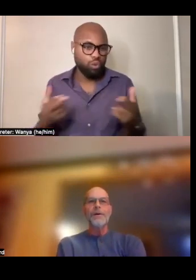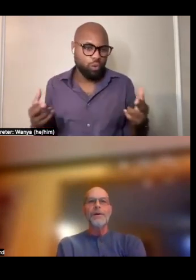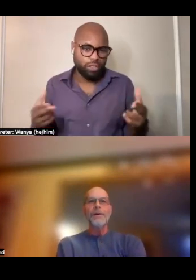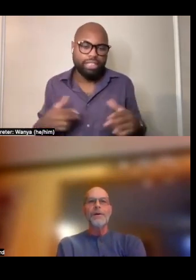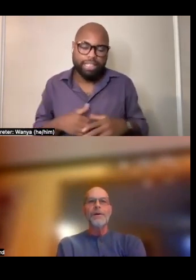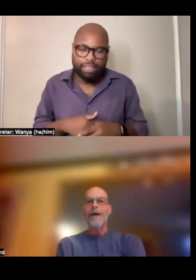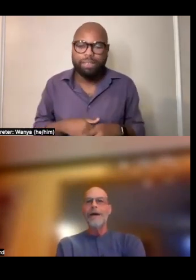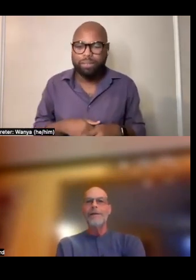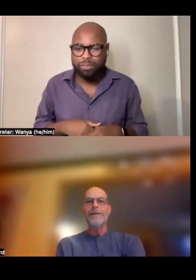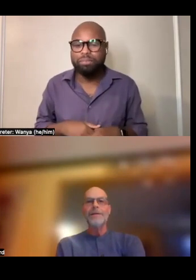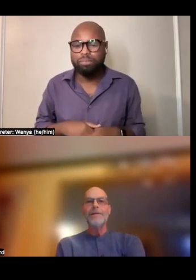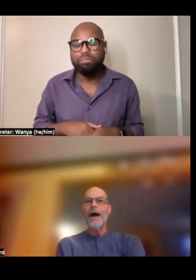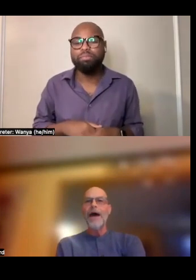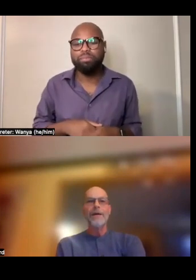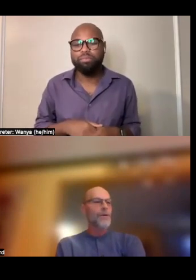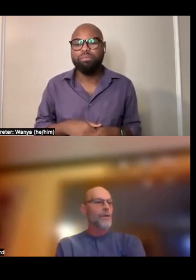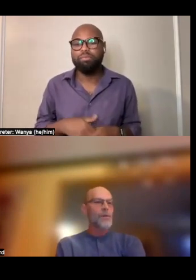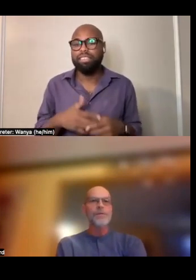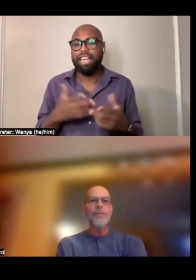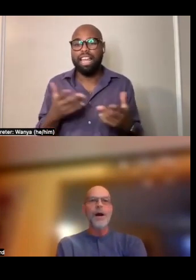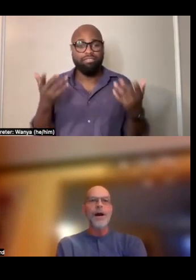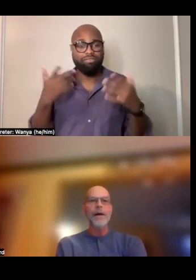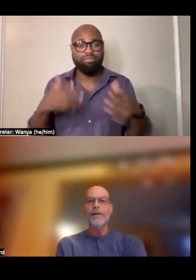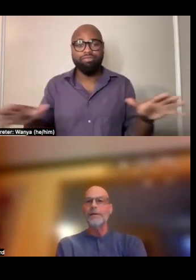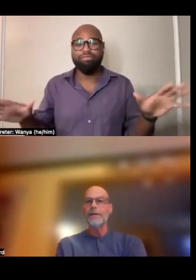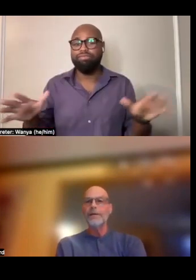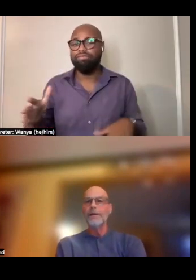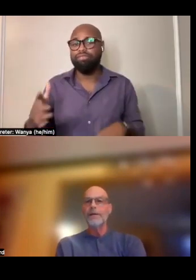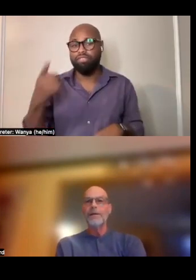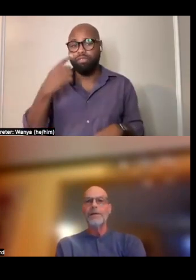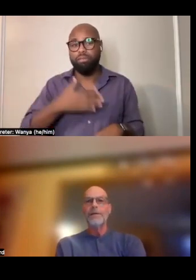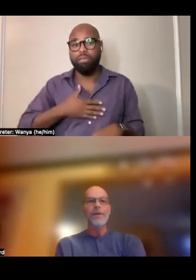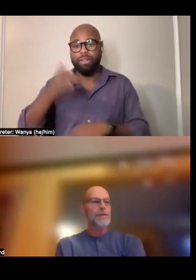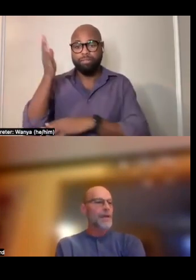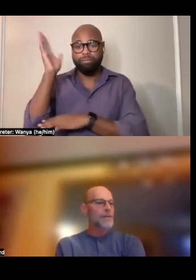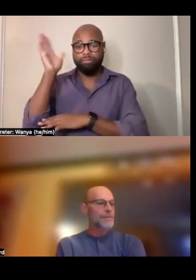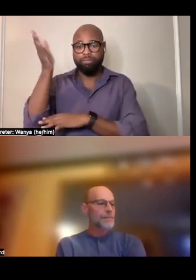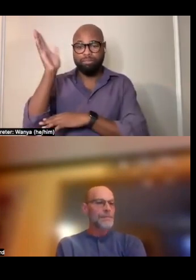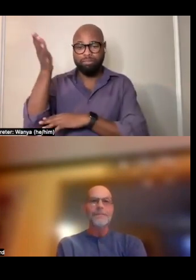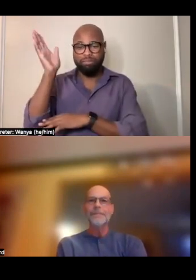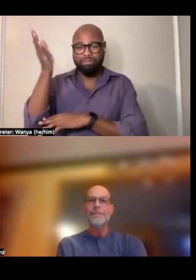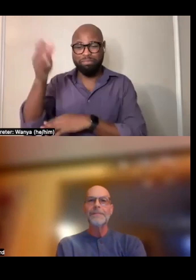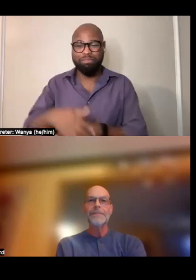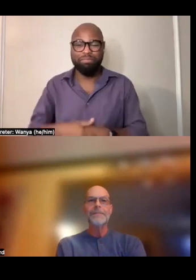And that concludes my presentation.